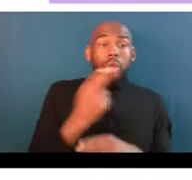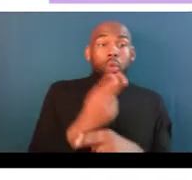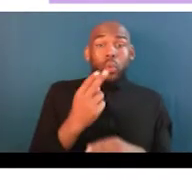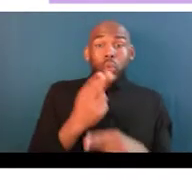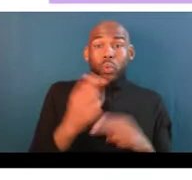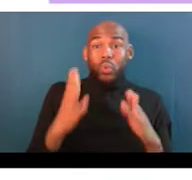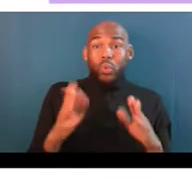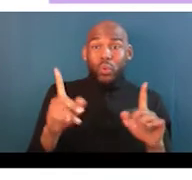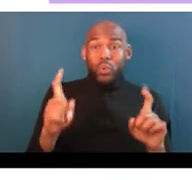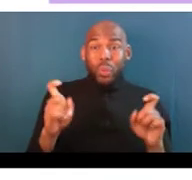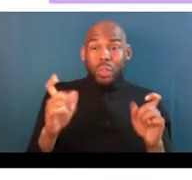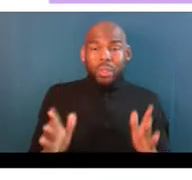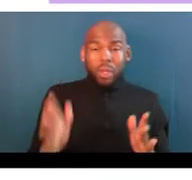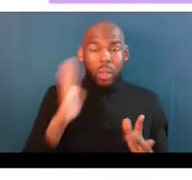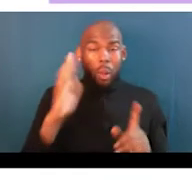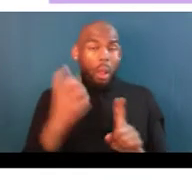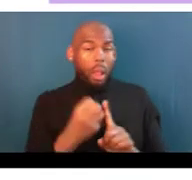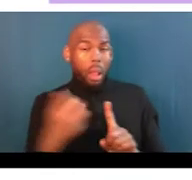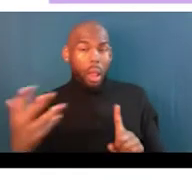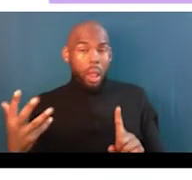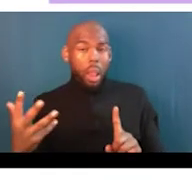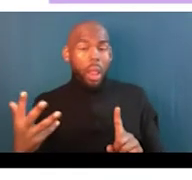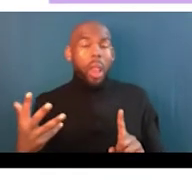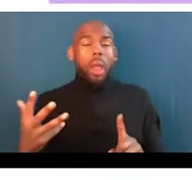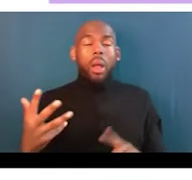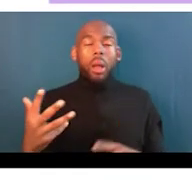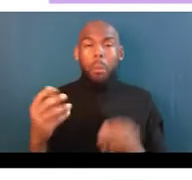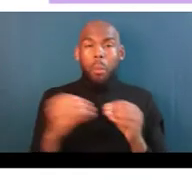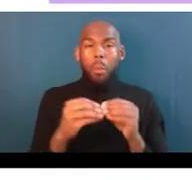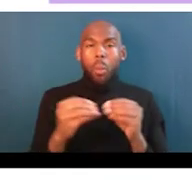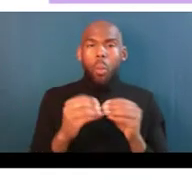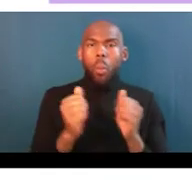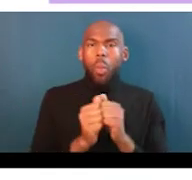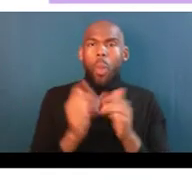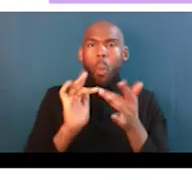Christina, will demonstrate screen reader usage on a frustrating inaccessible website.